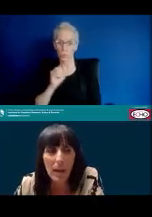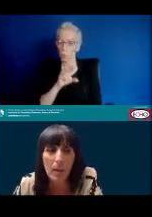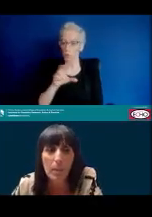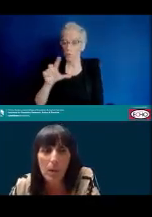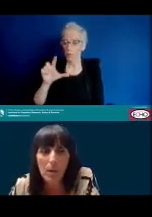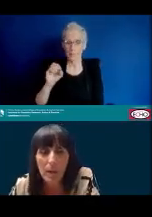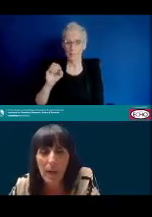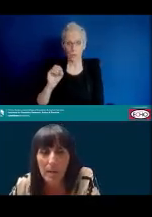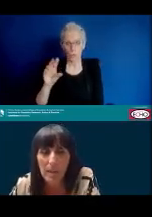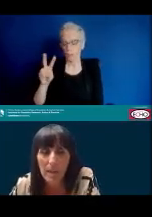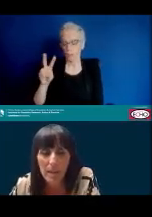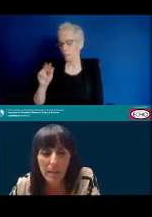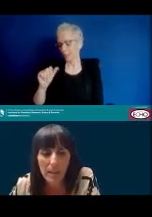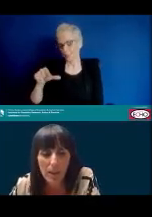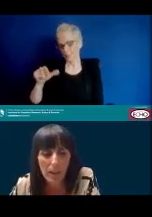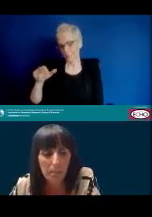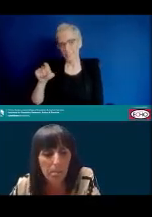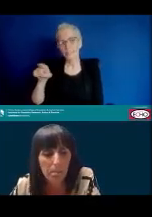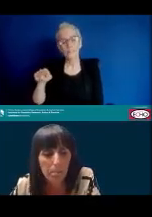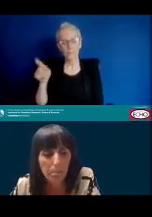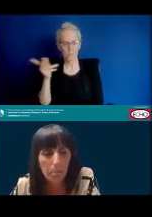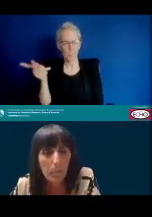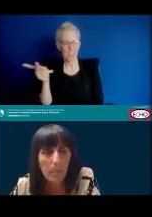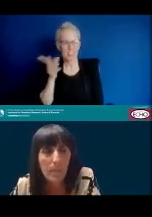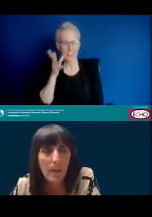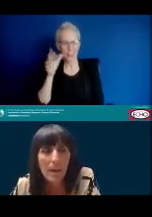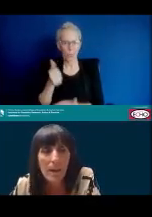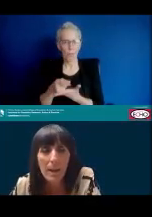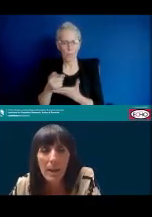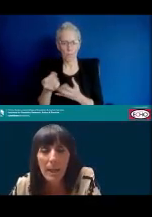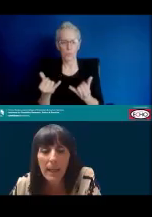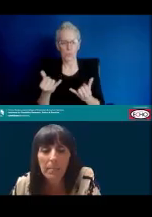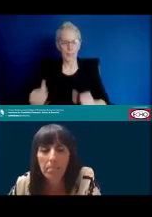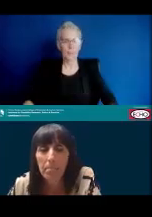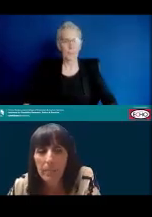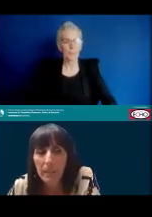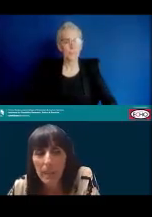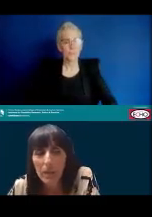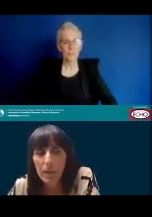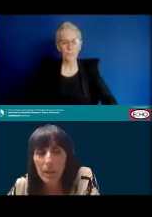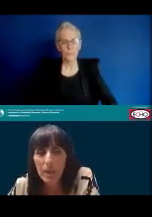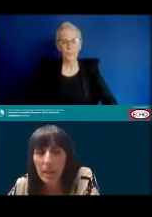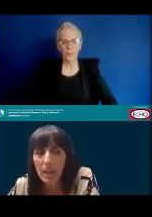help you throughout today's session. In order to get a